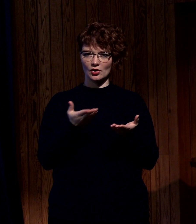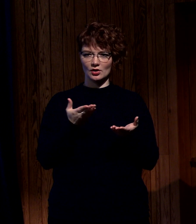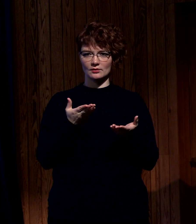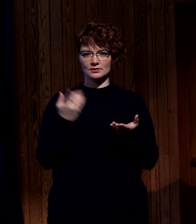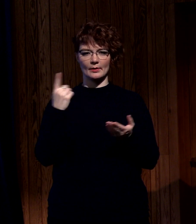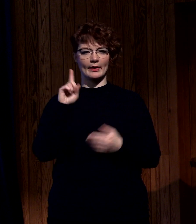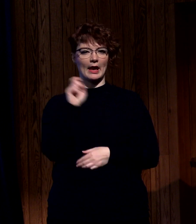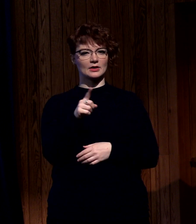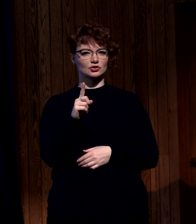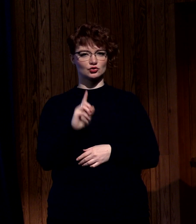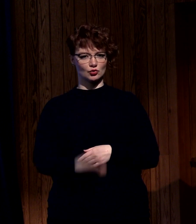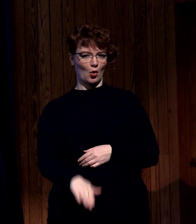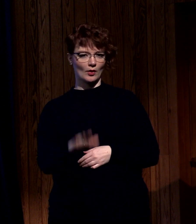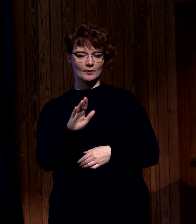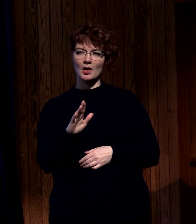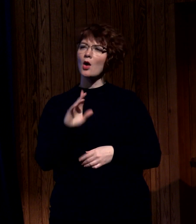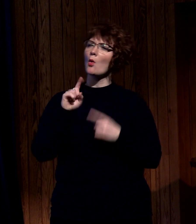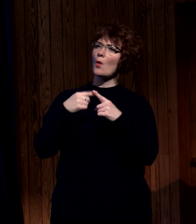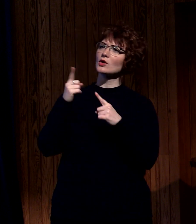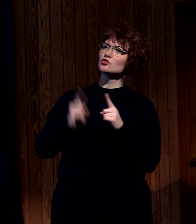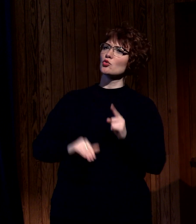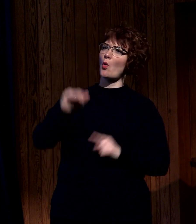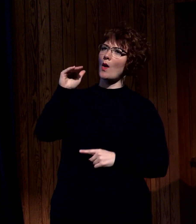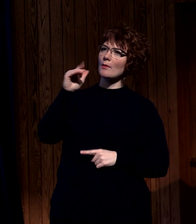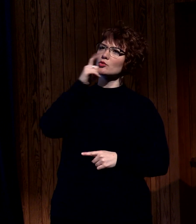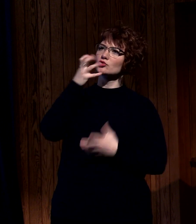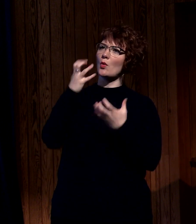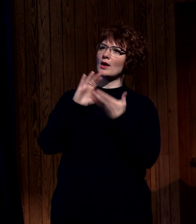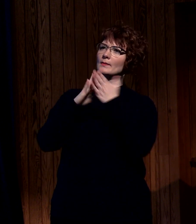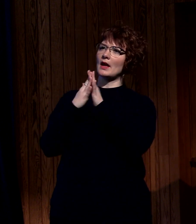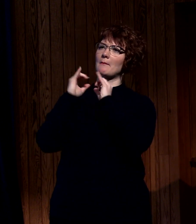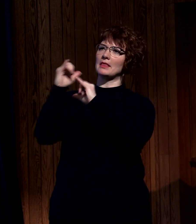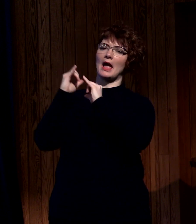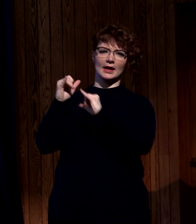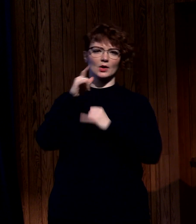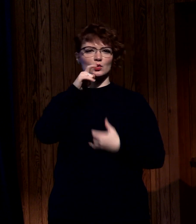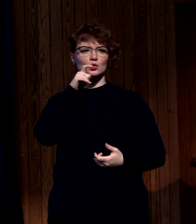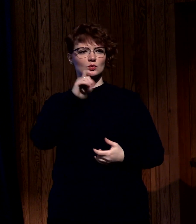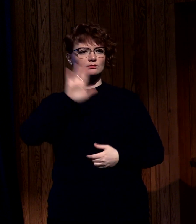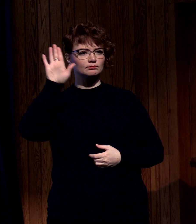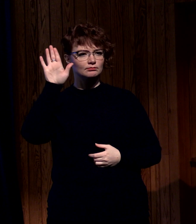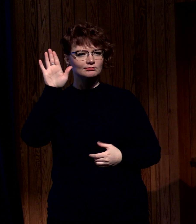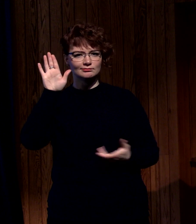question? Who do you want to be like when you grow up? And just